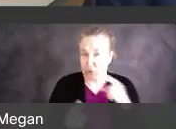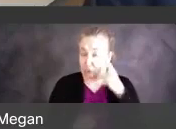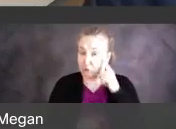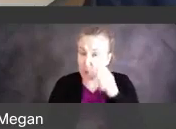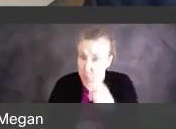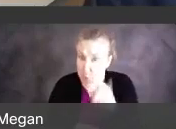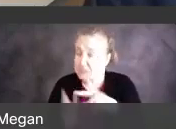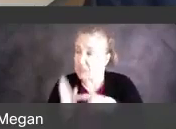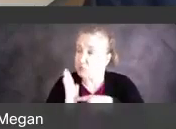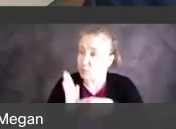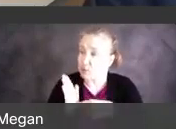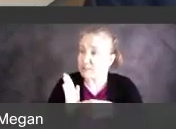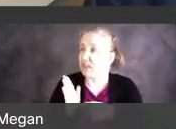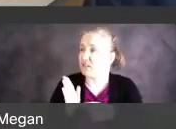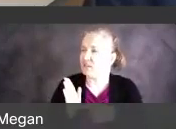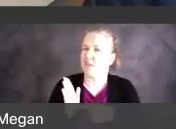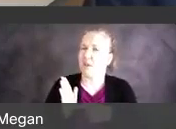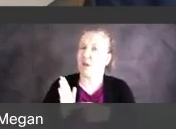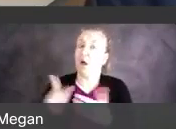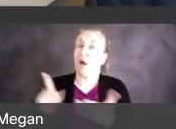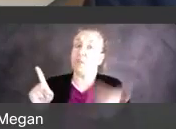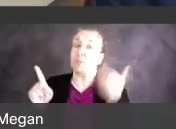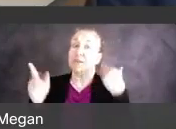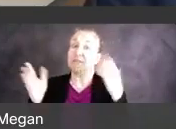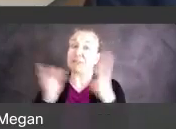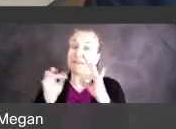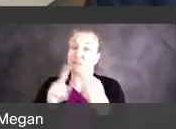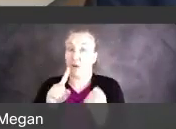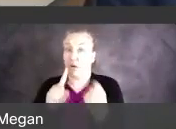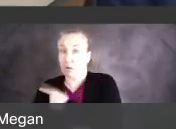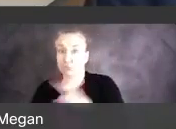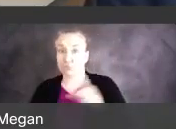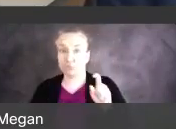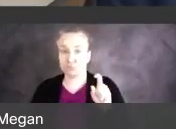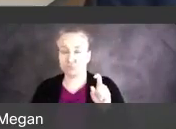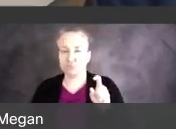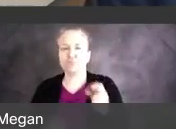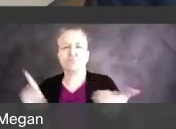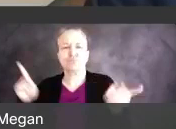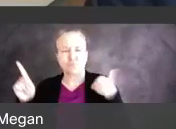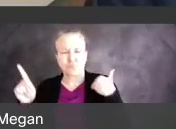a departure from the state's previous messaging about how we're measuring success and, if so,